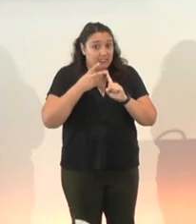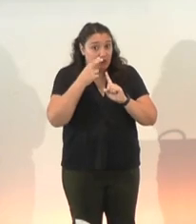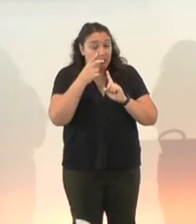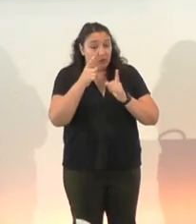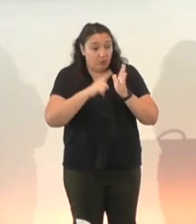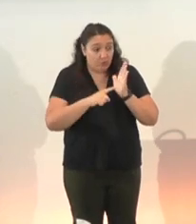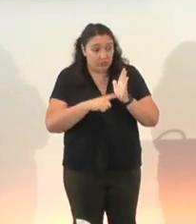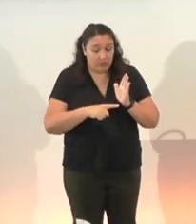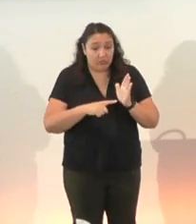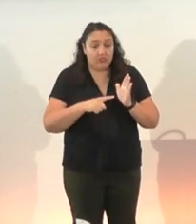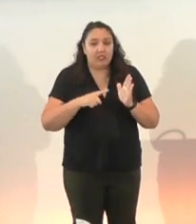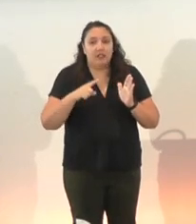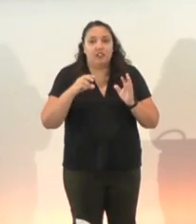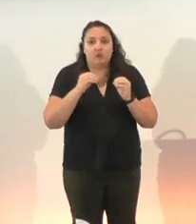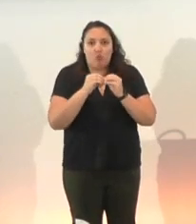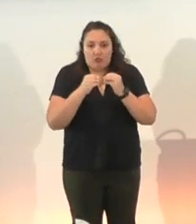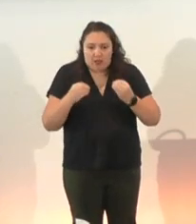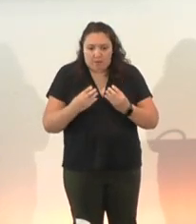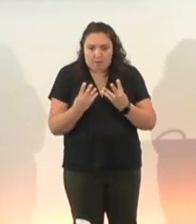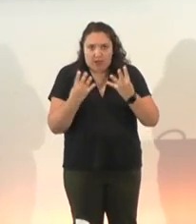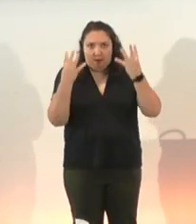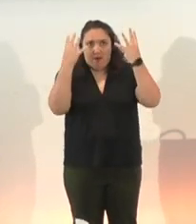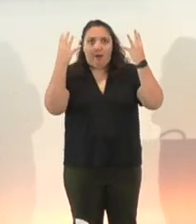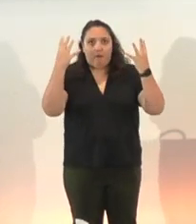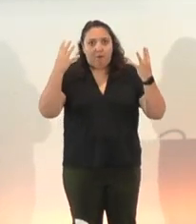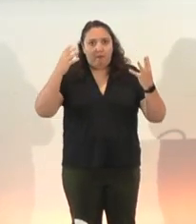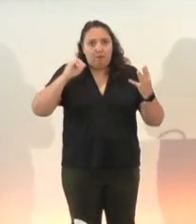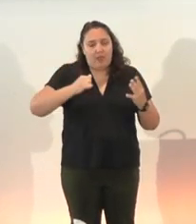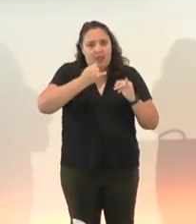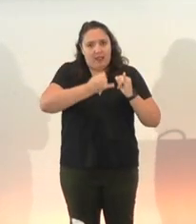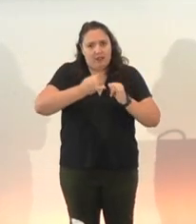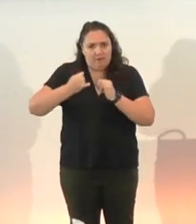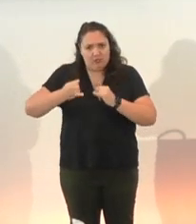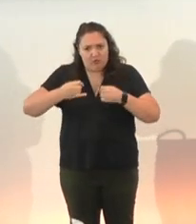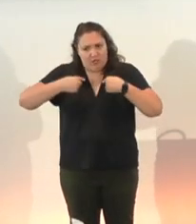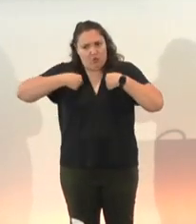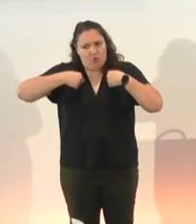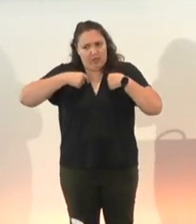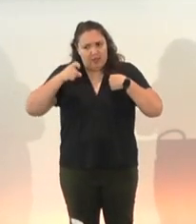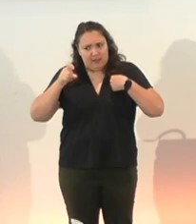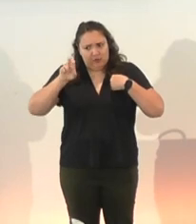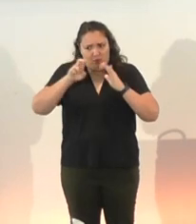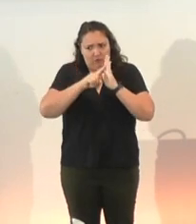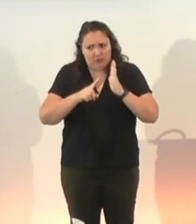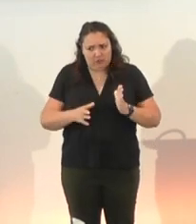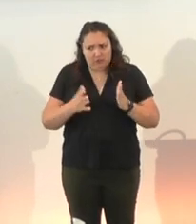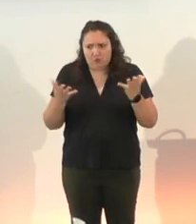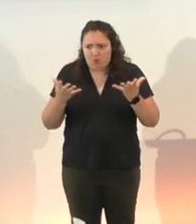bottom-up individual responsibility. Like what do we do as researchers want to stimulate as ethical